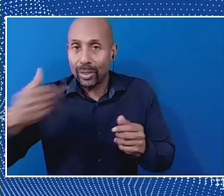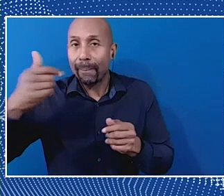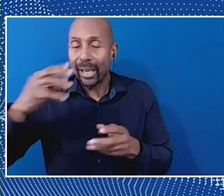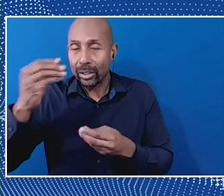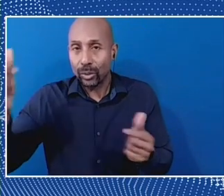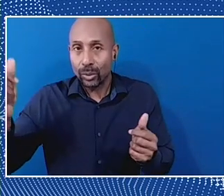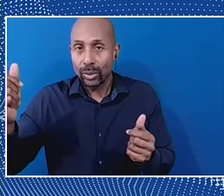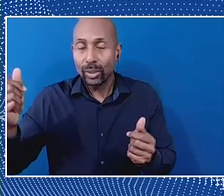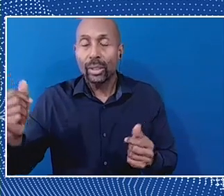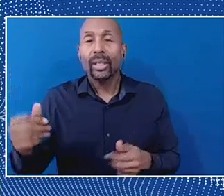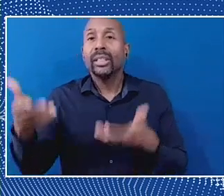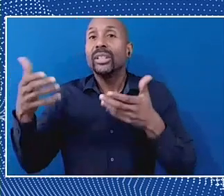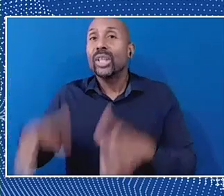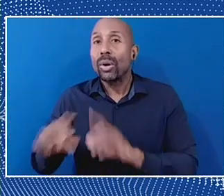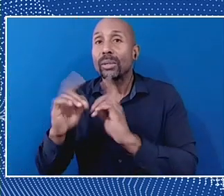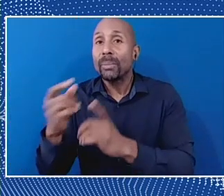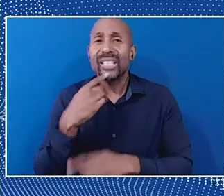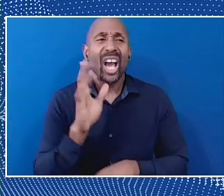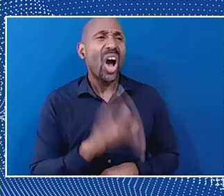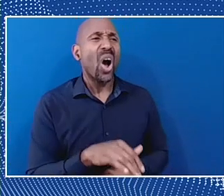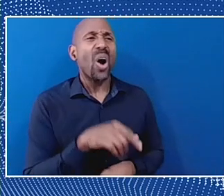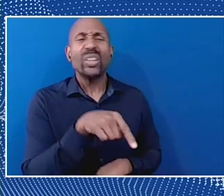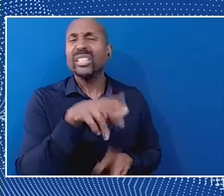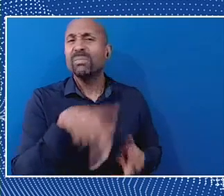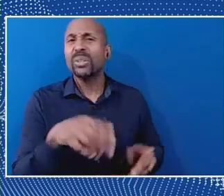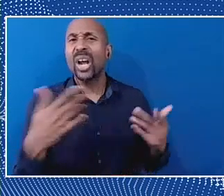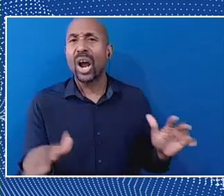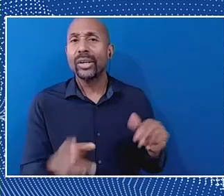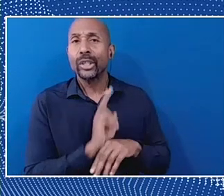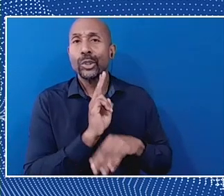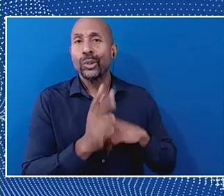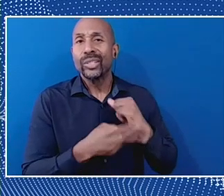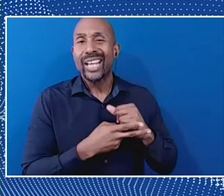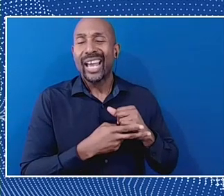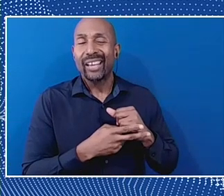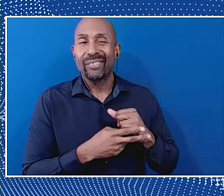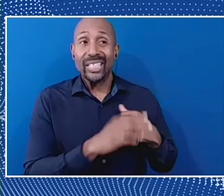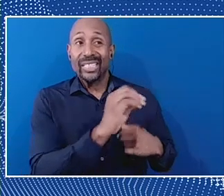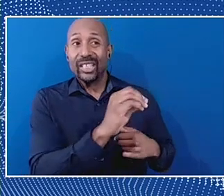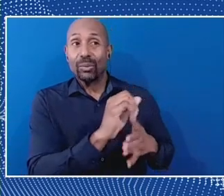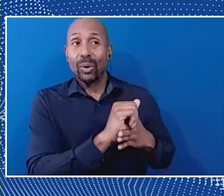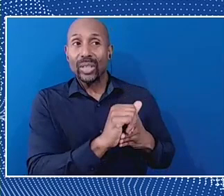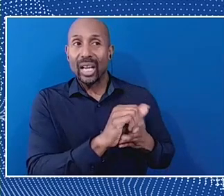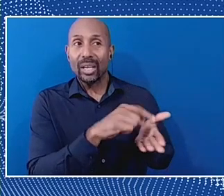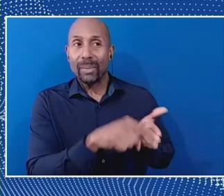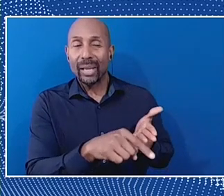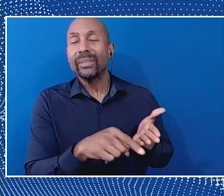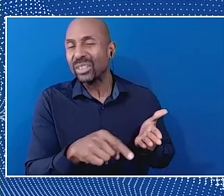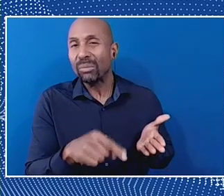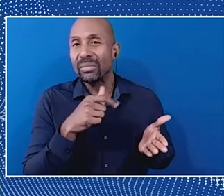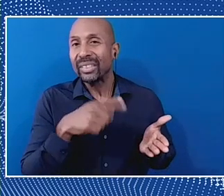payment so they don't need the automatic relief, or they don't need to be identified as having hardship.